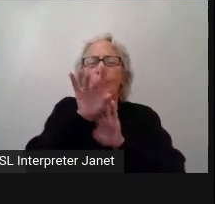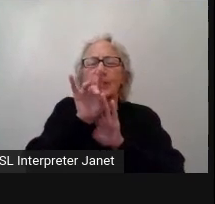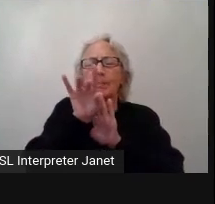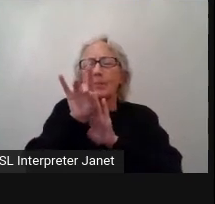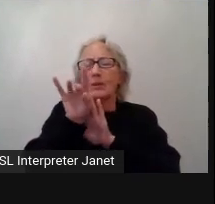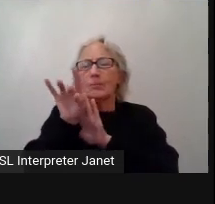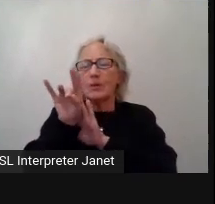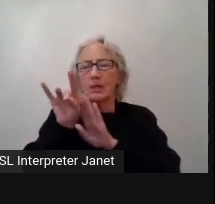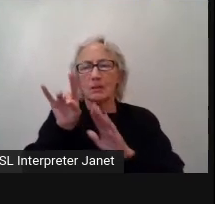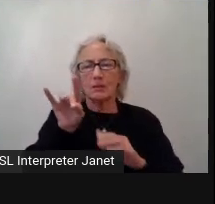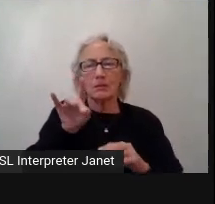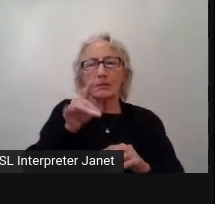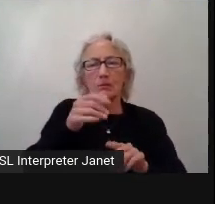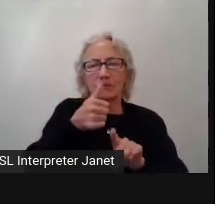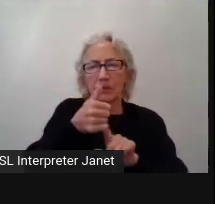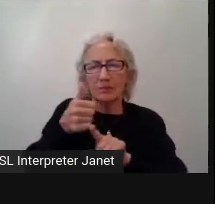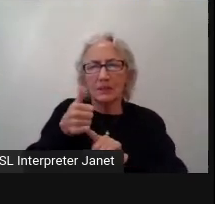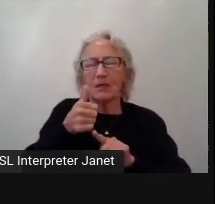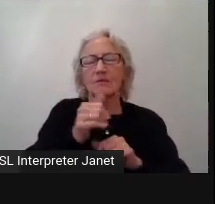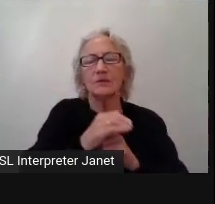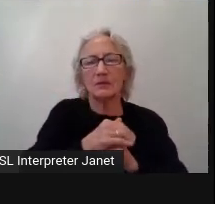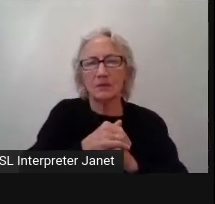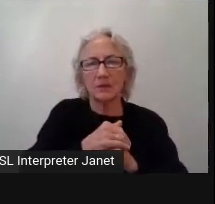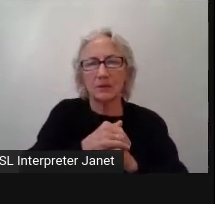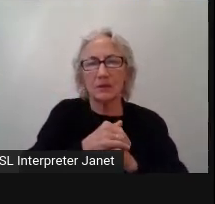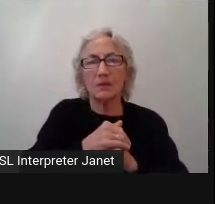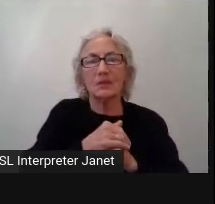They just log in and we have all the settings they want.